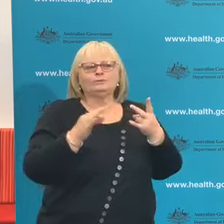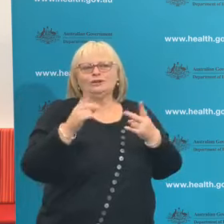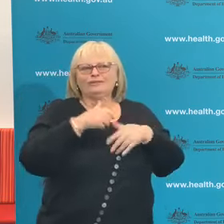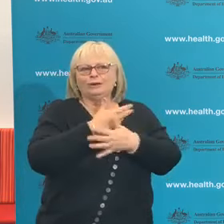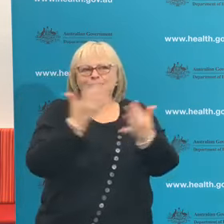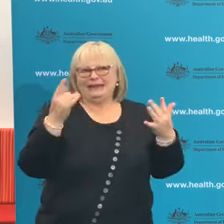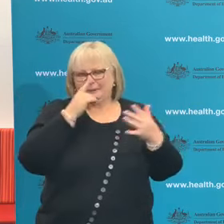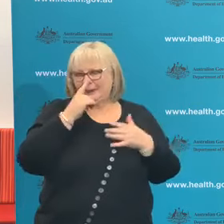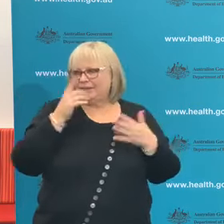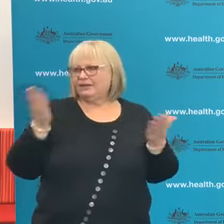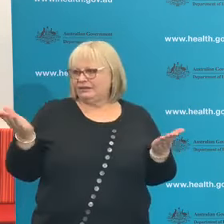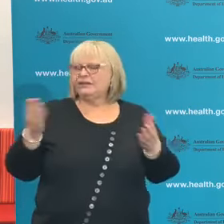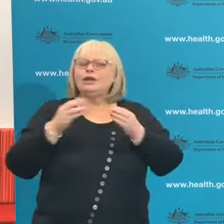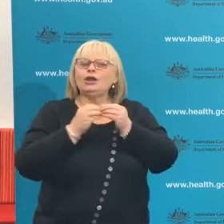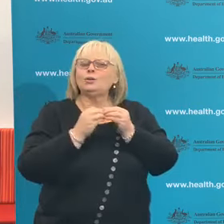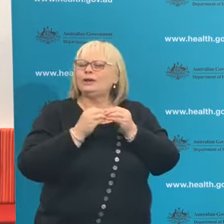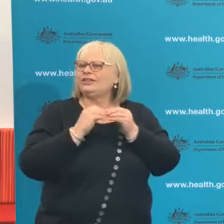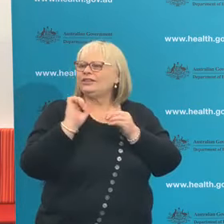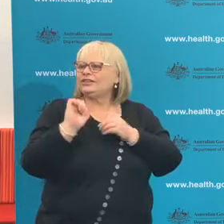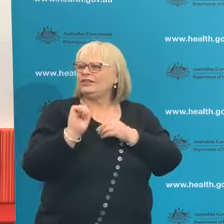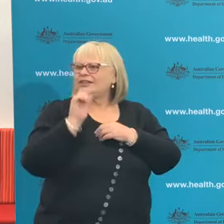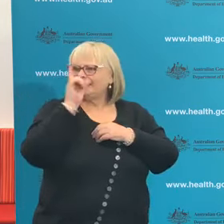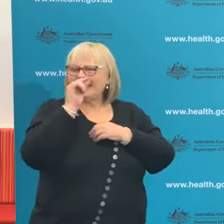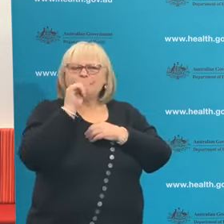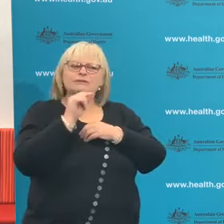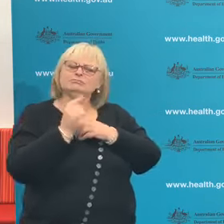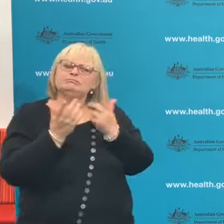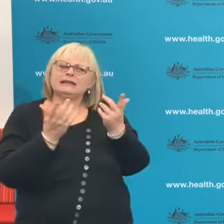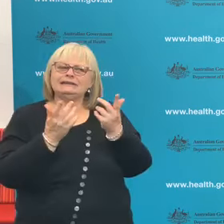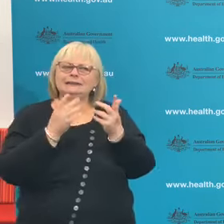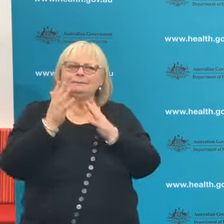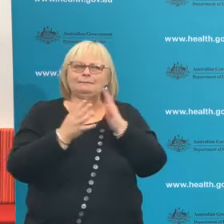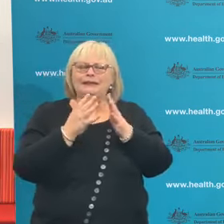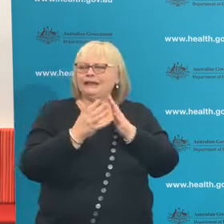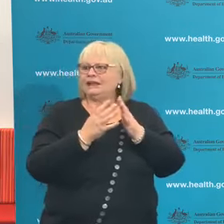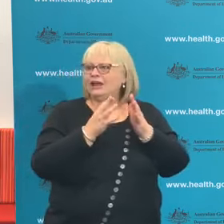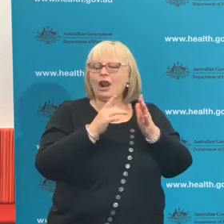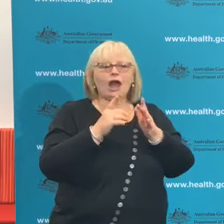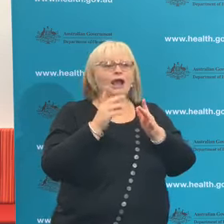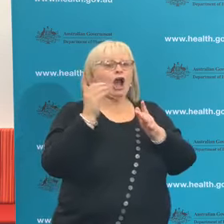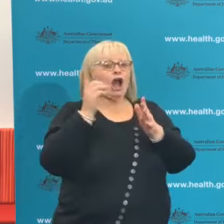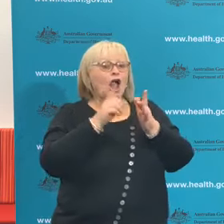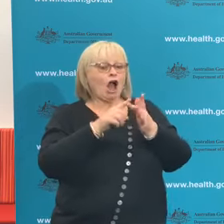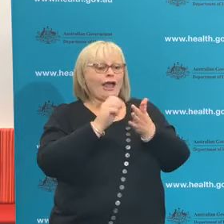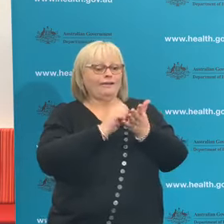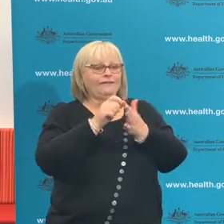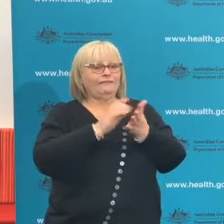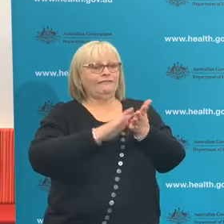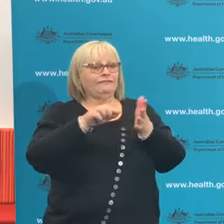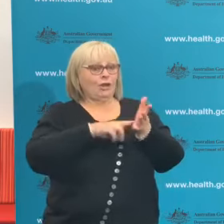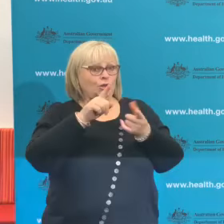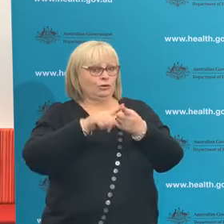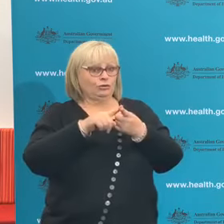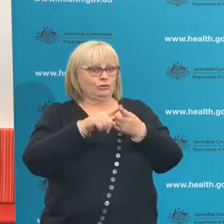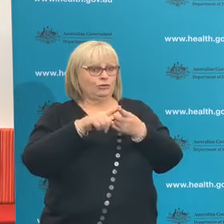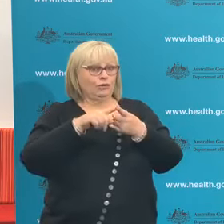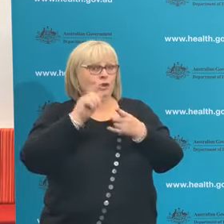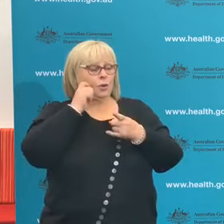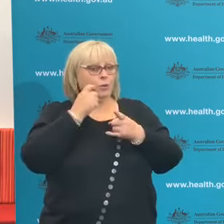In terms of that capability, in terms of a technical view, would that mean that, for example, iPhone users wouldn't need to have that app permanently open in the background?